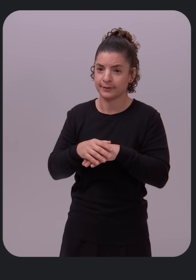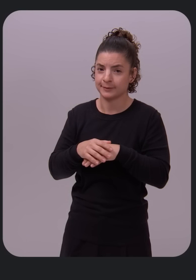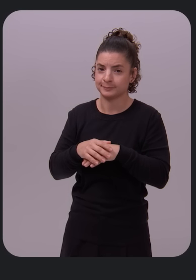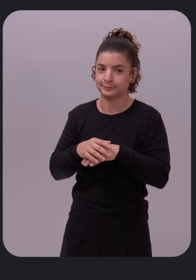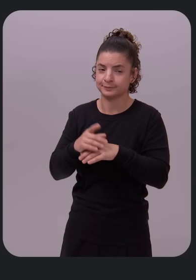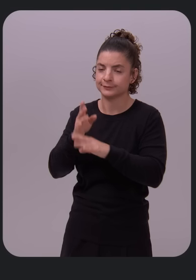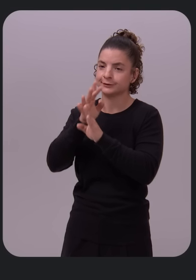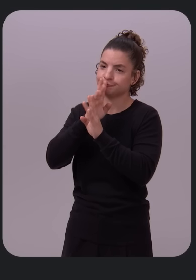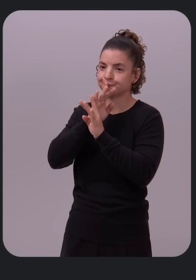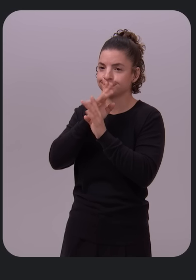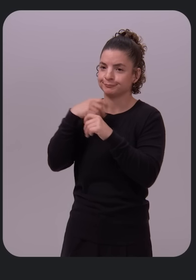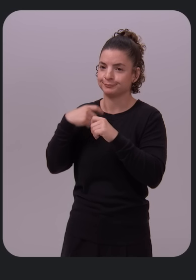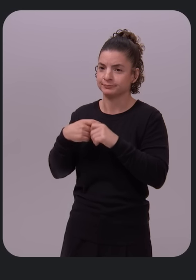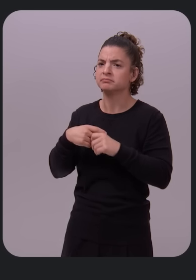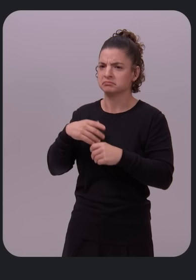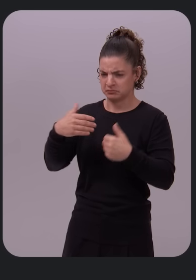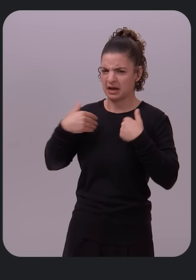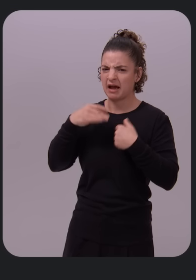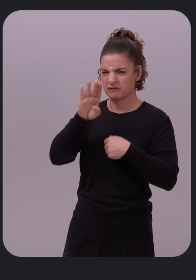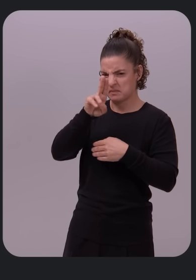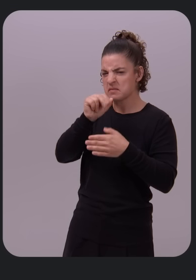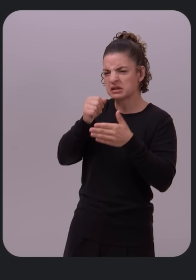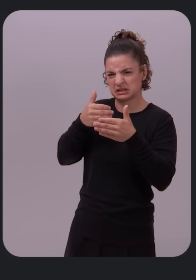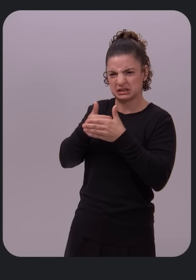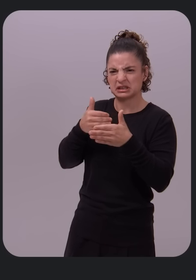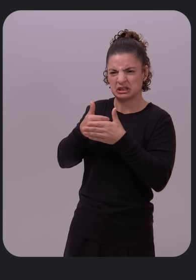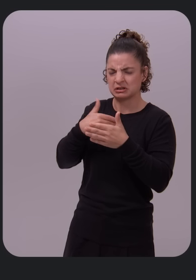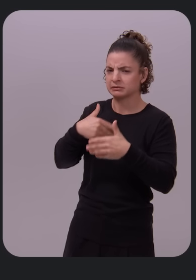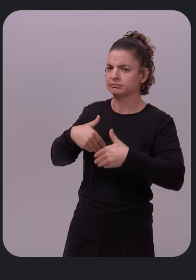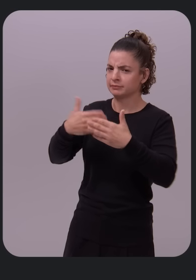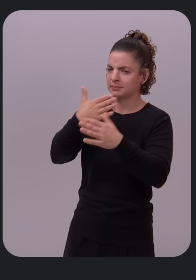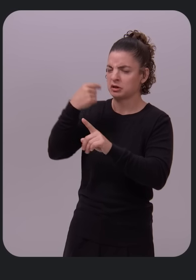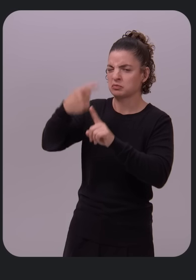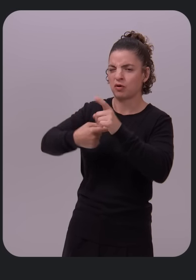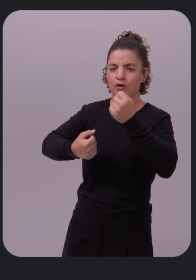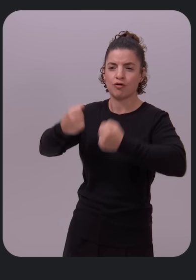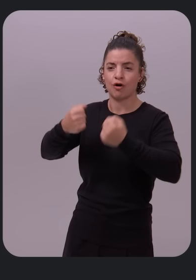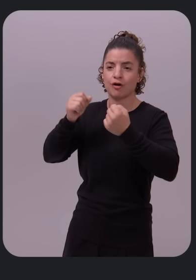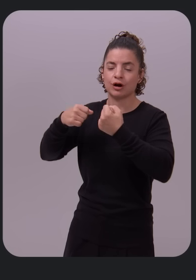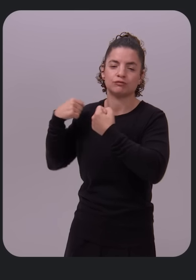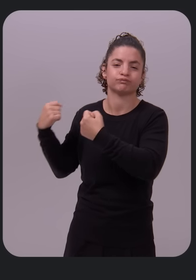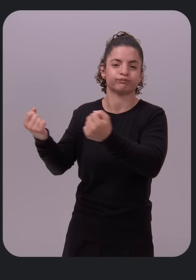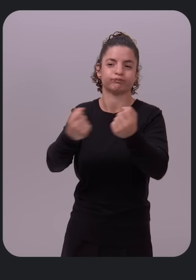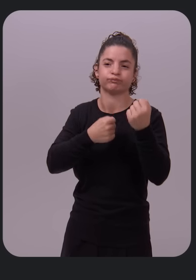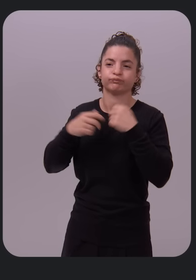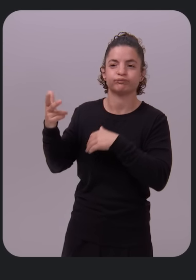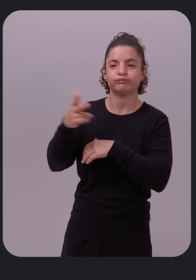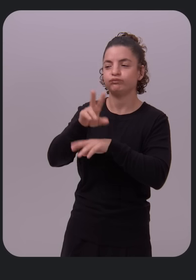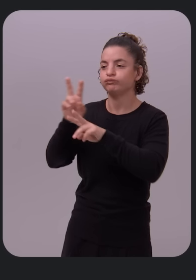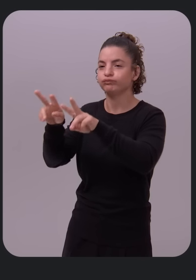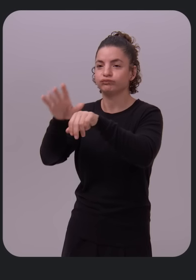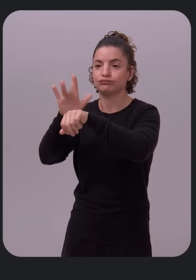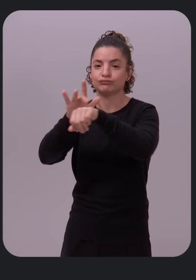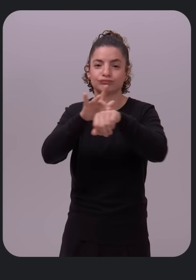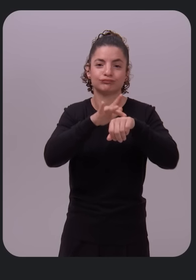There's a bus nearby, but I would recommend renting a car so you can visit the nature and enjoy it.